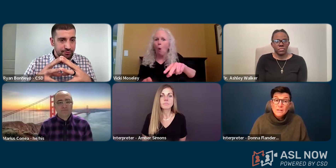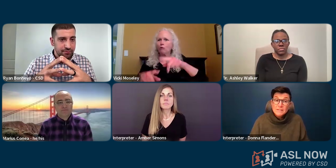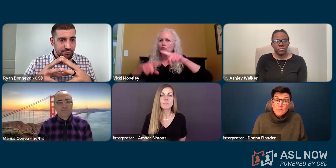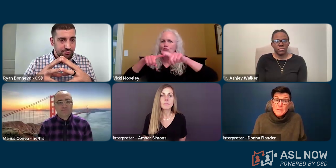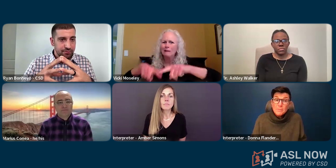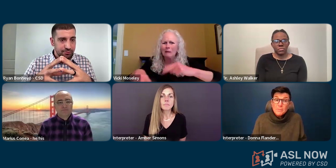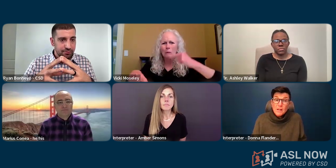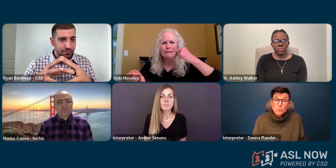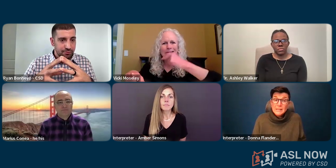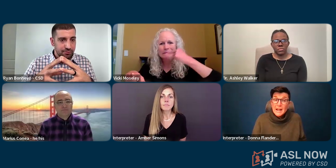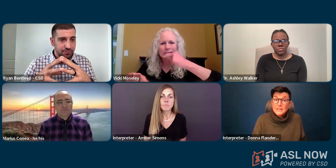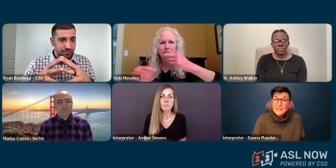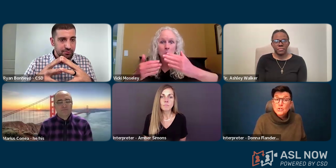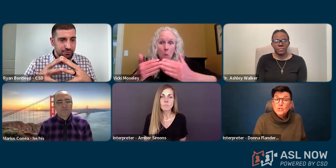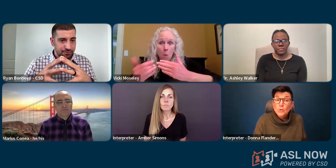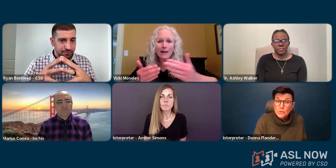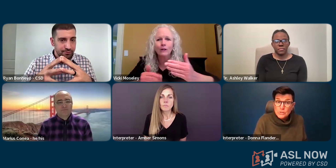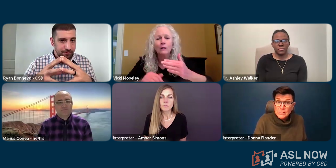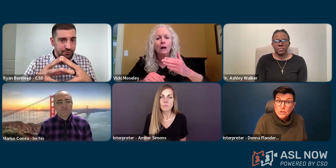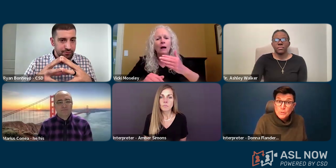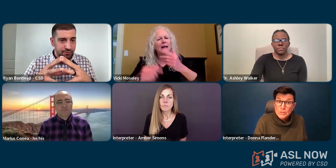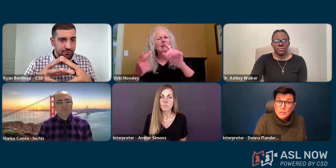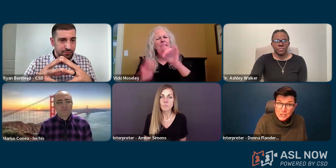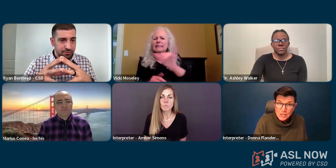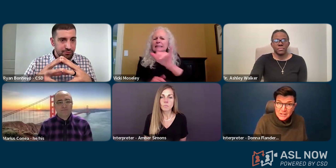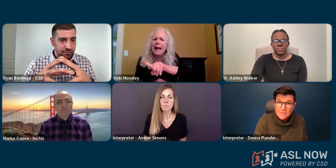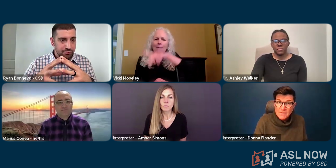Well, deaf people have to rely on the interpreters interpreting action